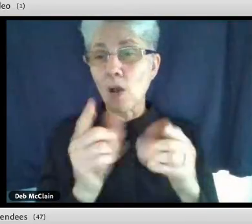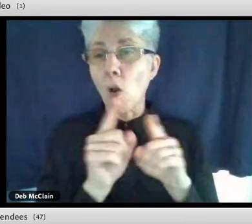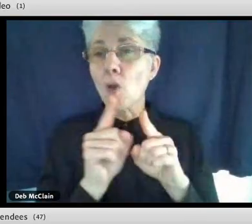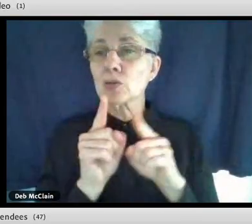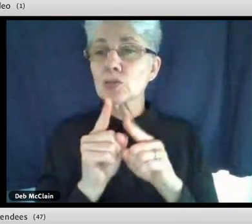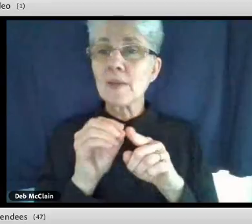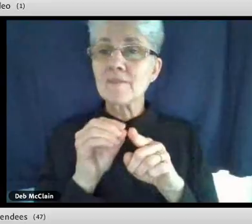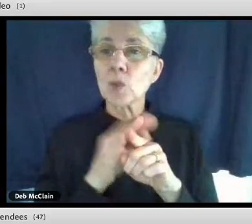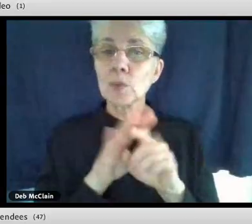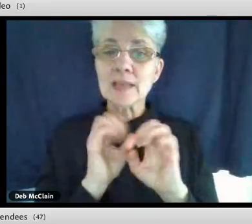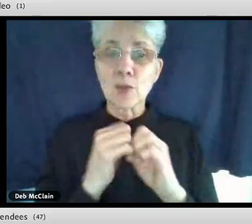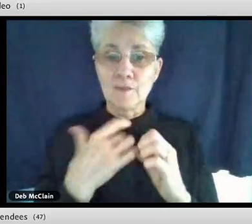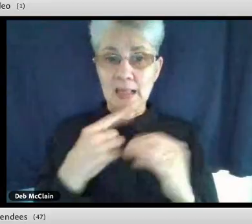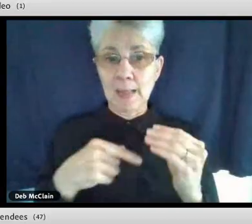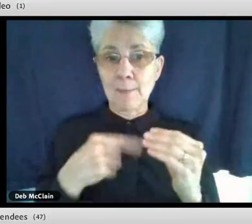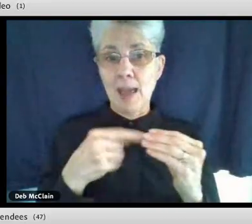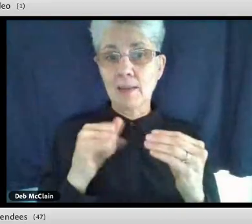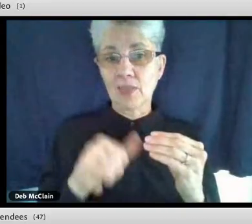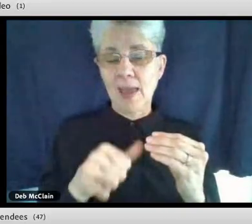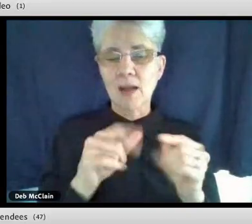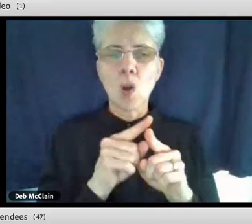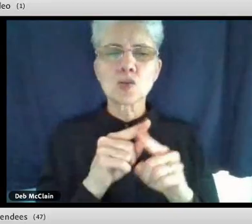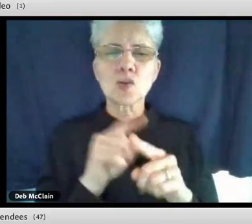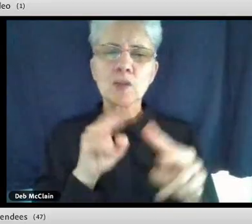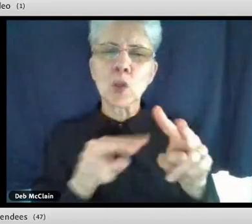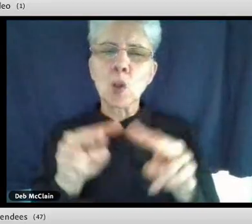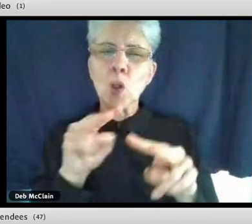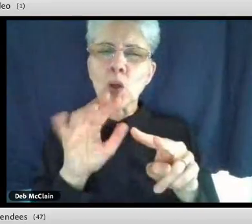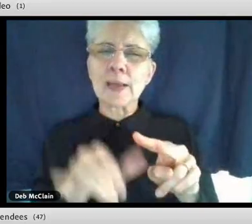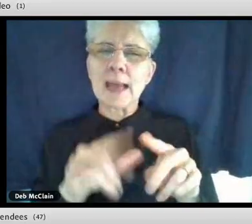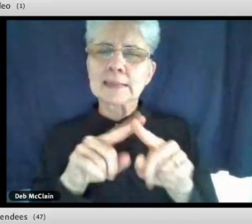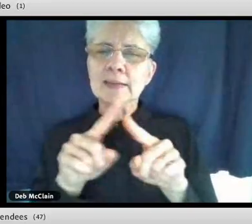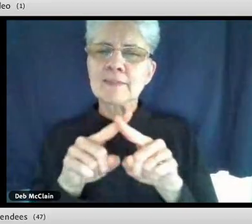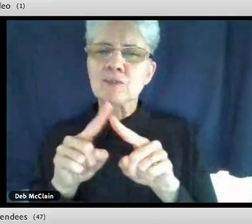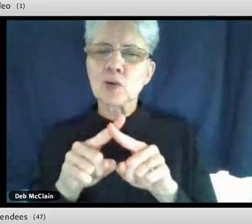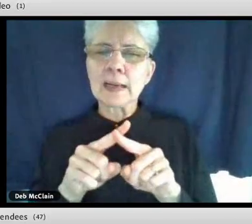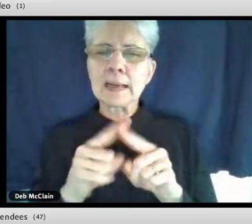can also influence how you feel about it. Also, if you look at the different kind of interfaces,